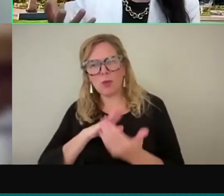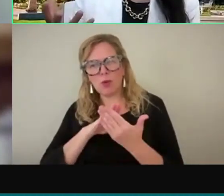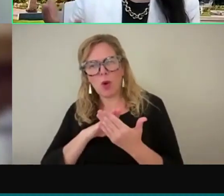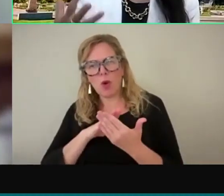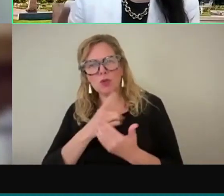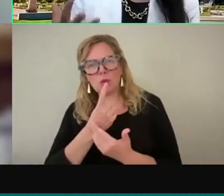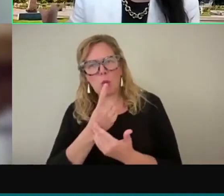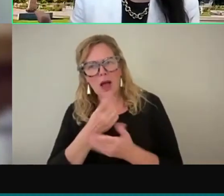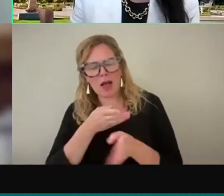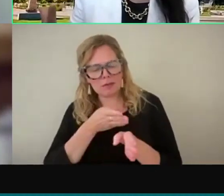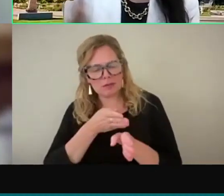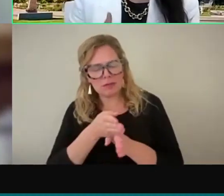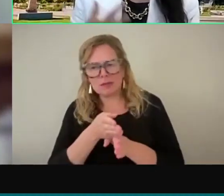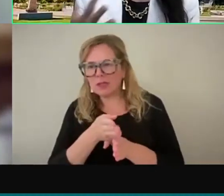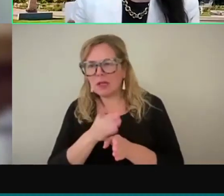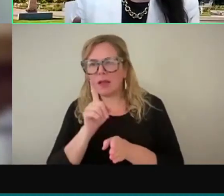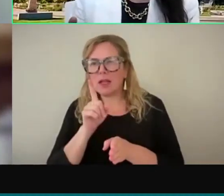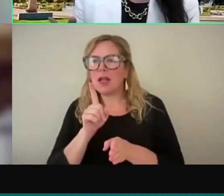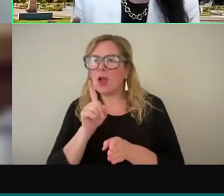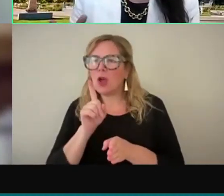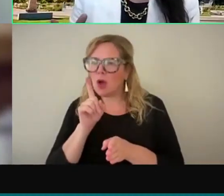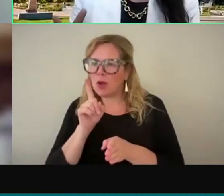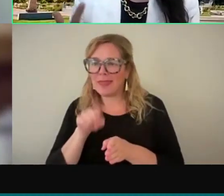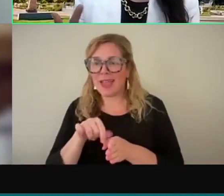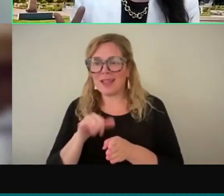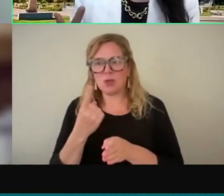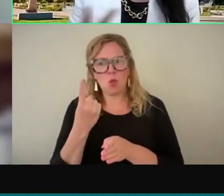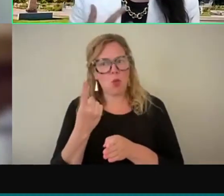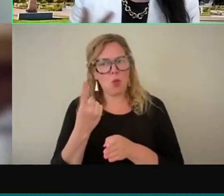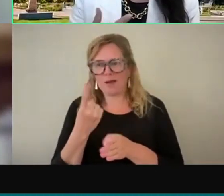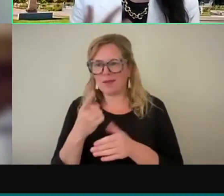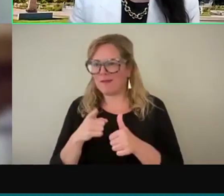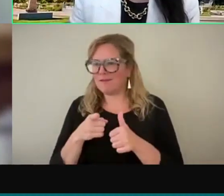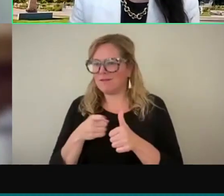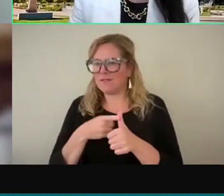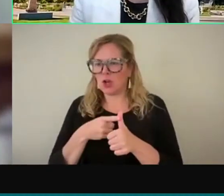disease in the way we want to, it's a first step. Unfortunately, my expertise is not in autism,